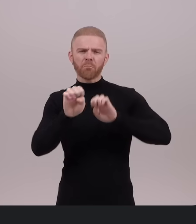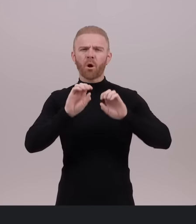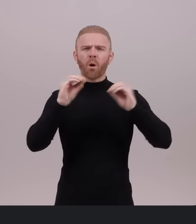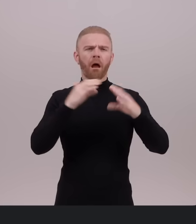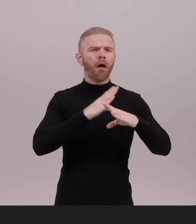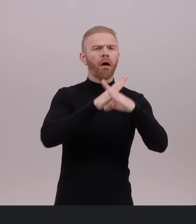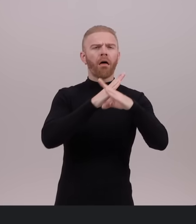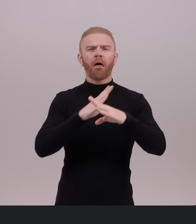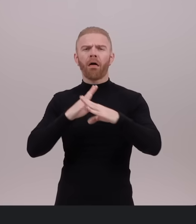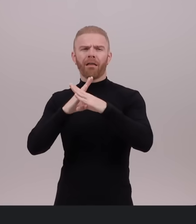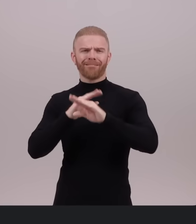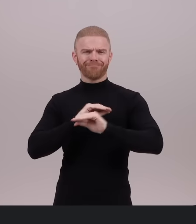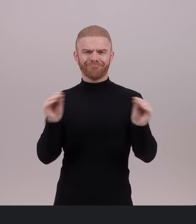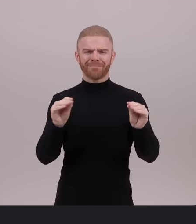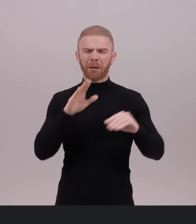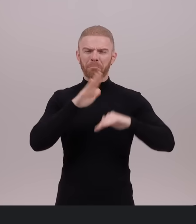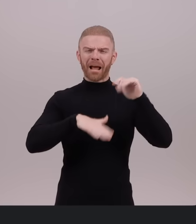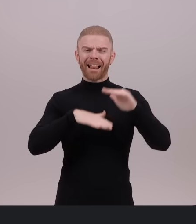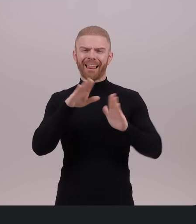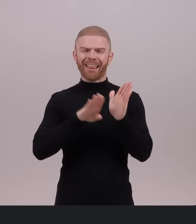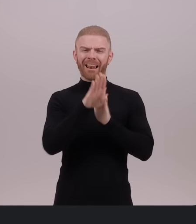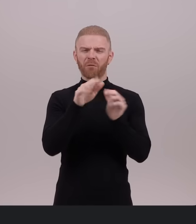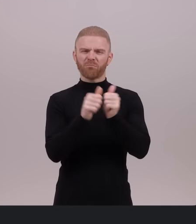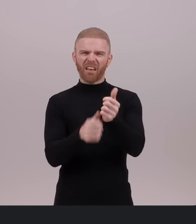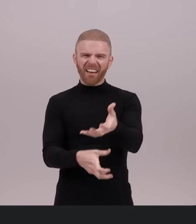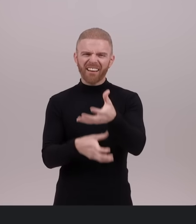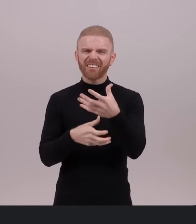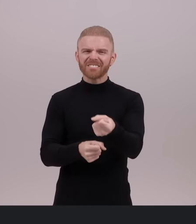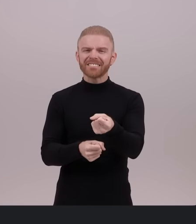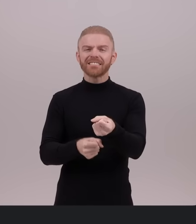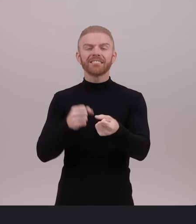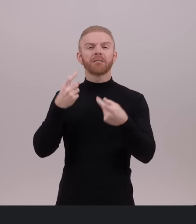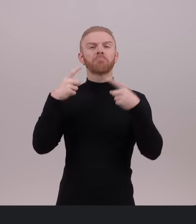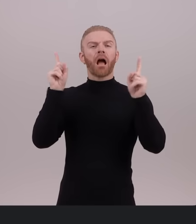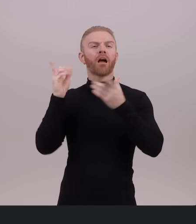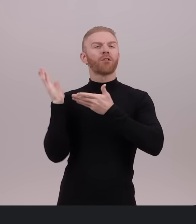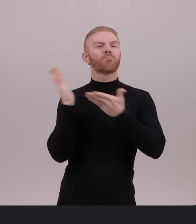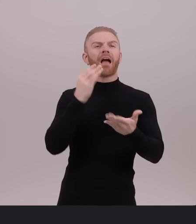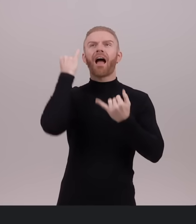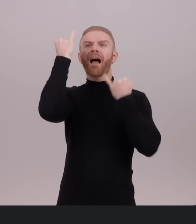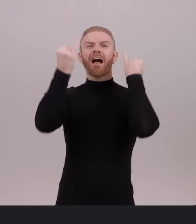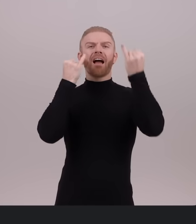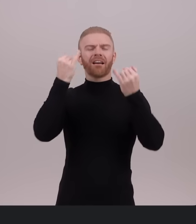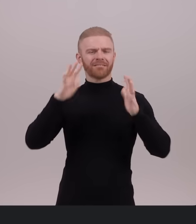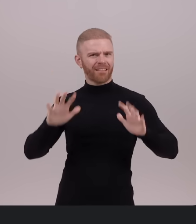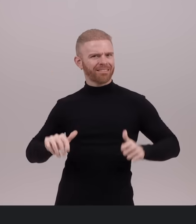to build with confidence, to finally bring to life all those ideas you've envisioned,